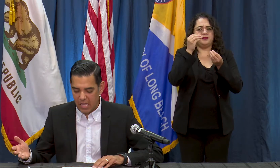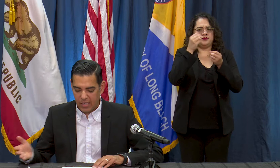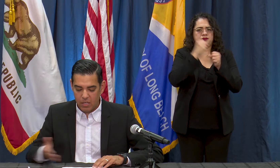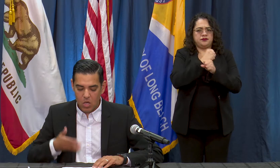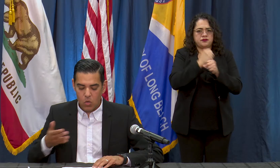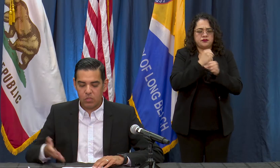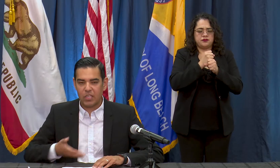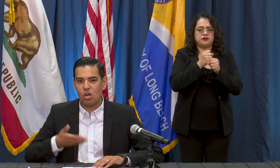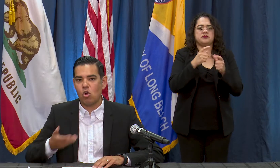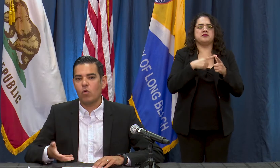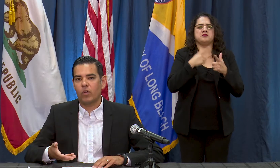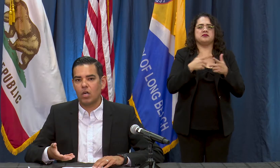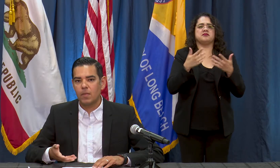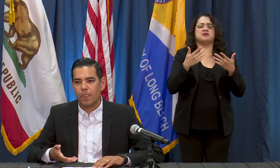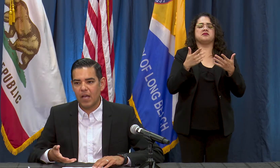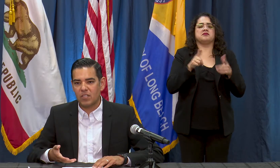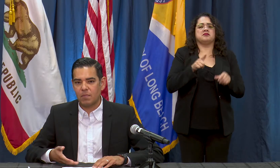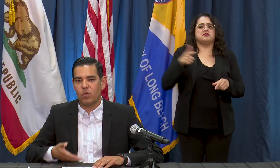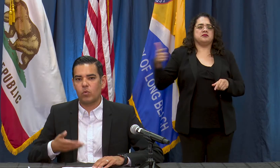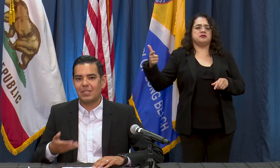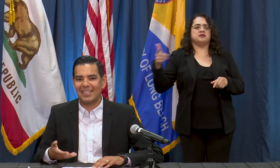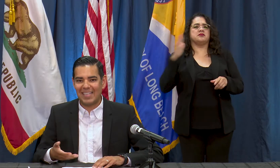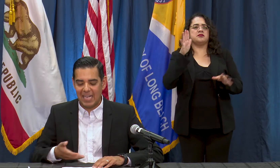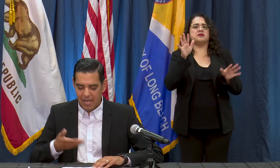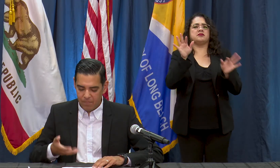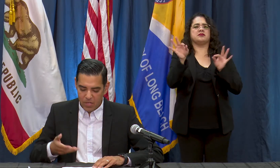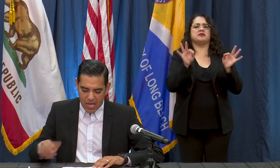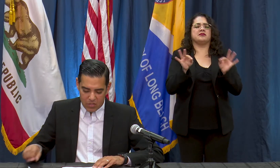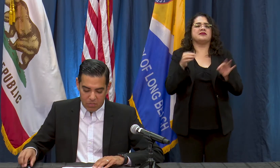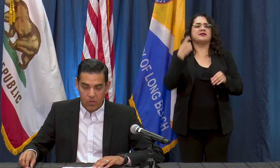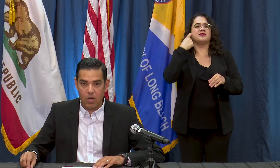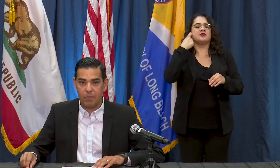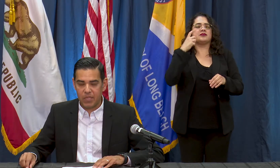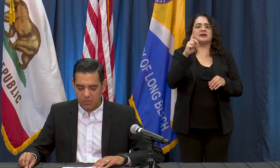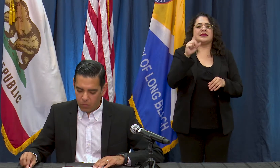Kelly who's gonna go over some of the recent data and some other updates for